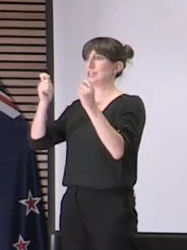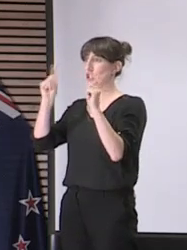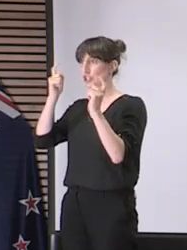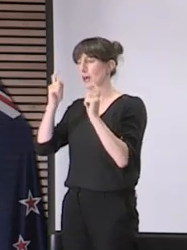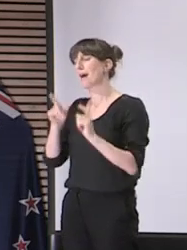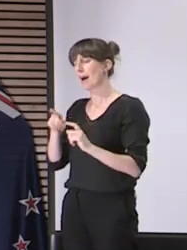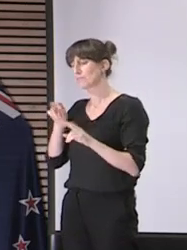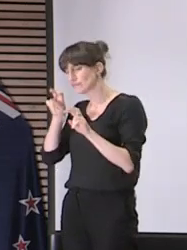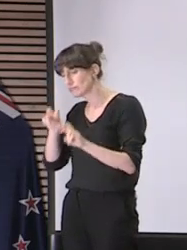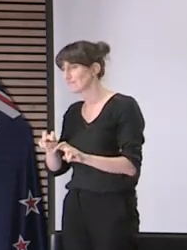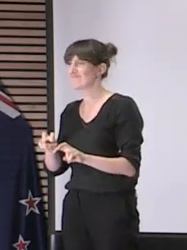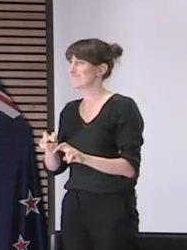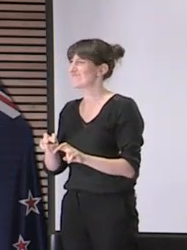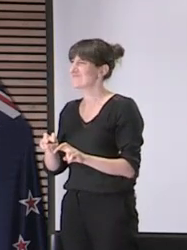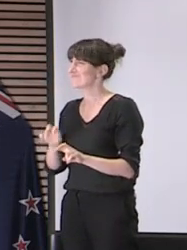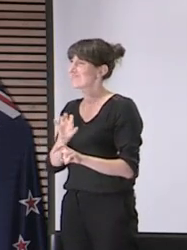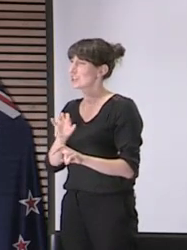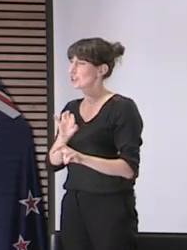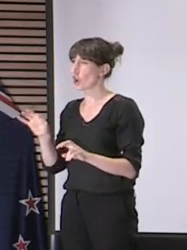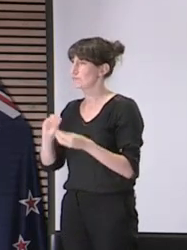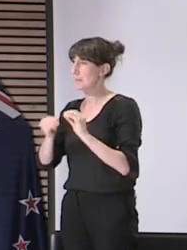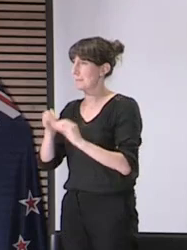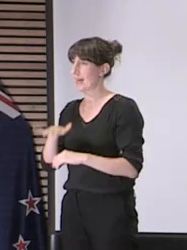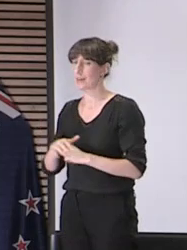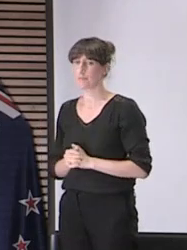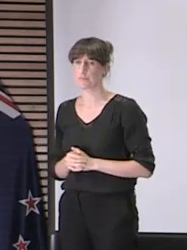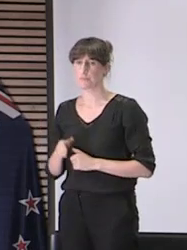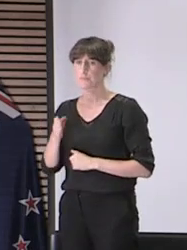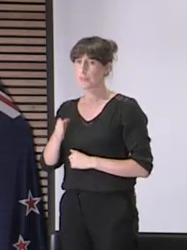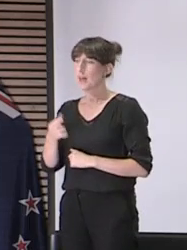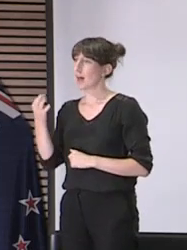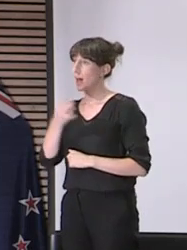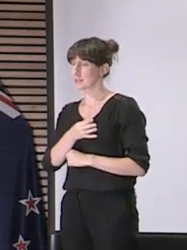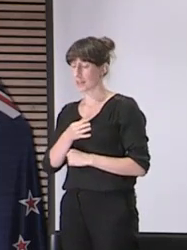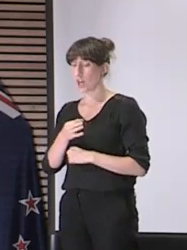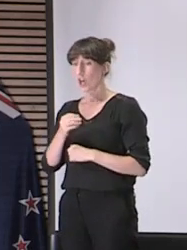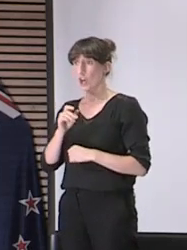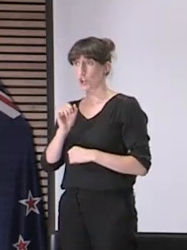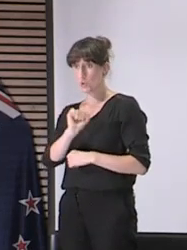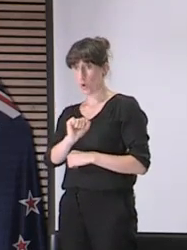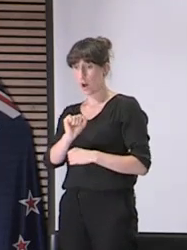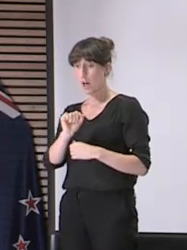was actually no need for concern in that region. Have you checked with all